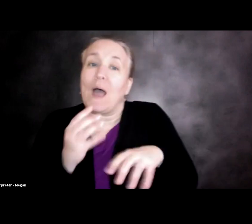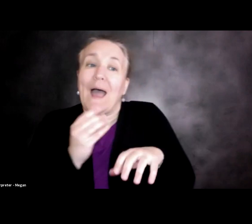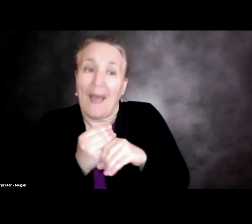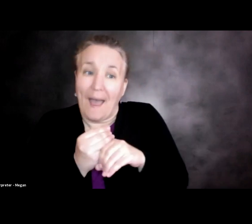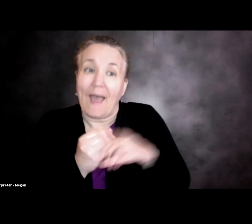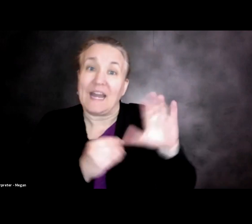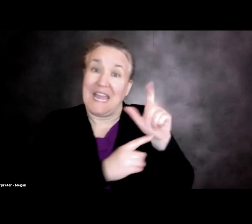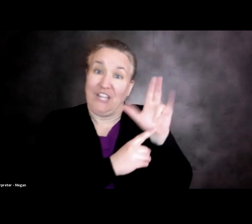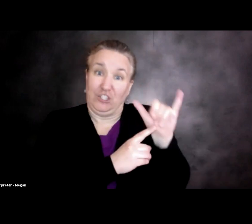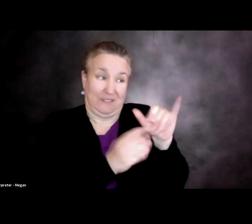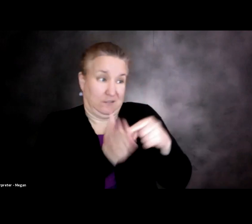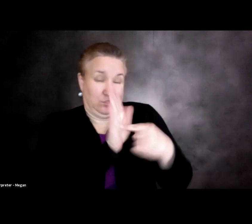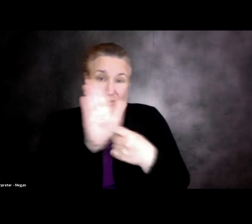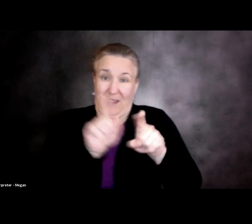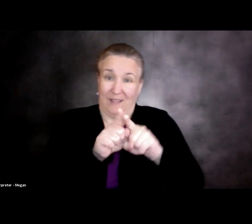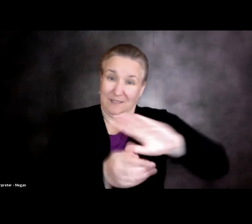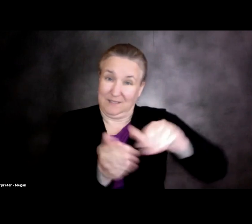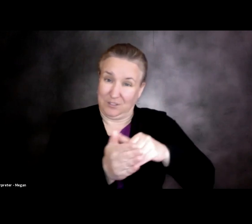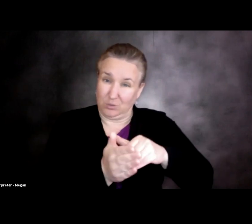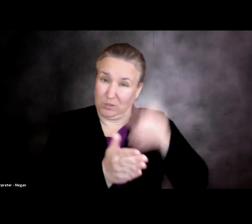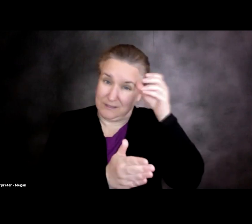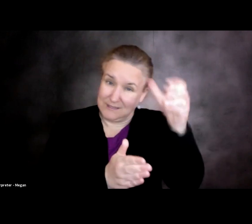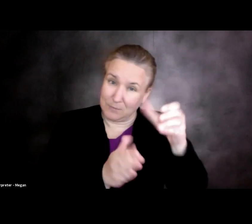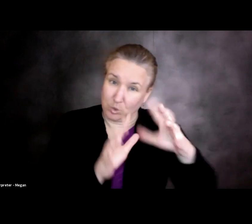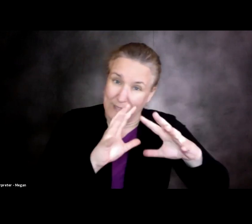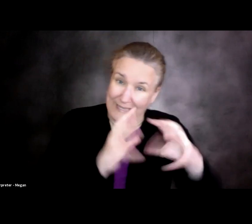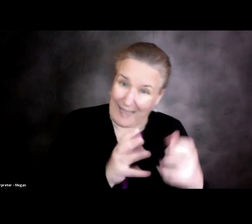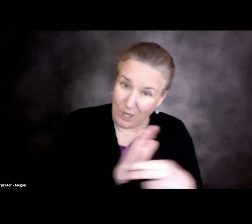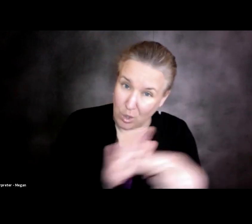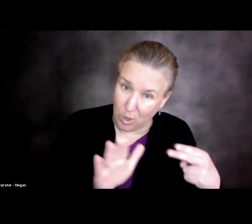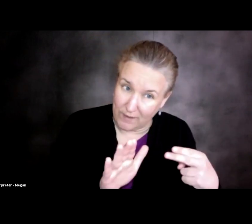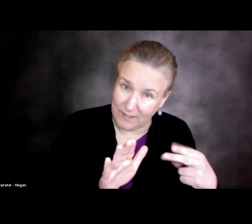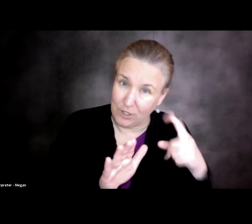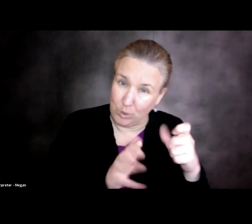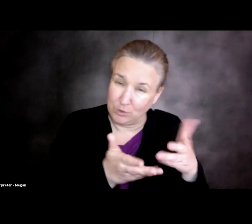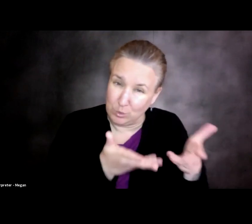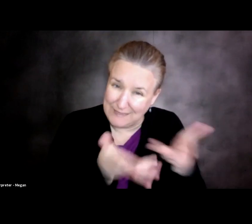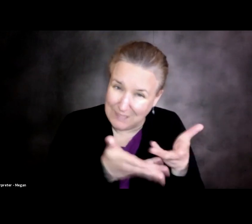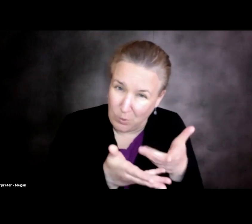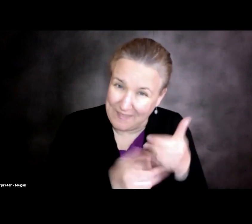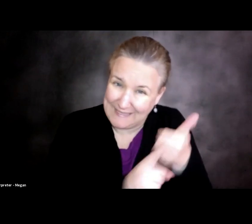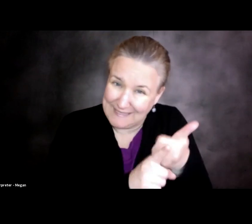as a central conceptual category that we need to deal with, itself hampers